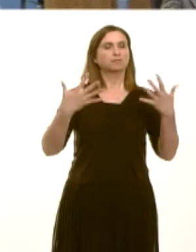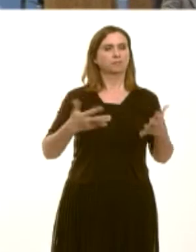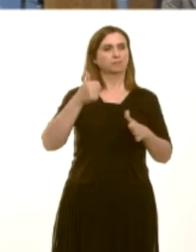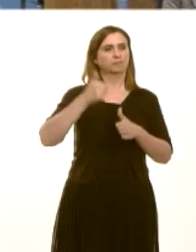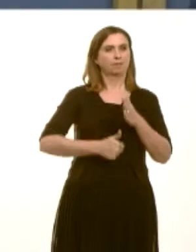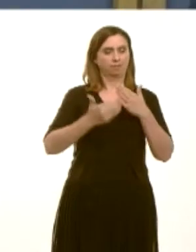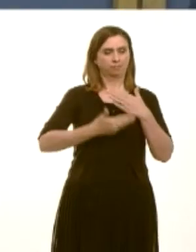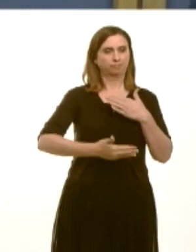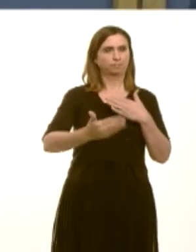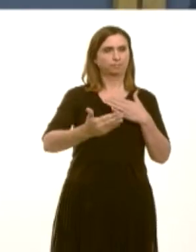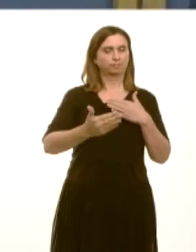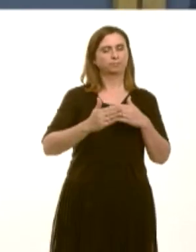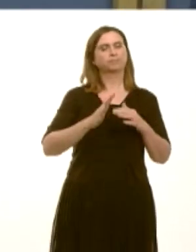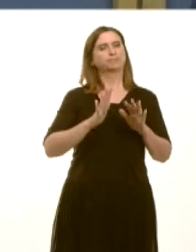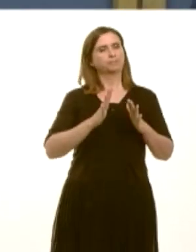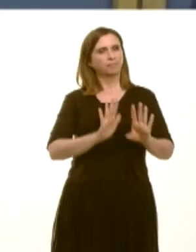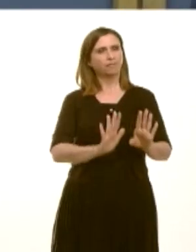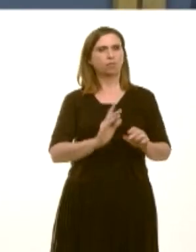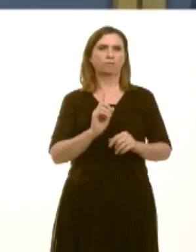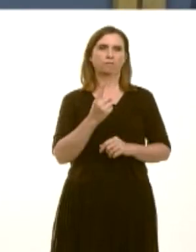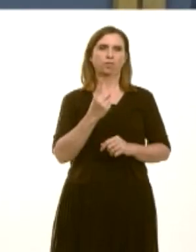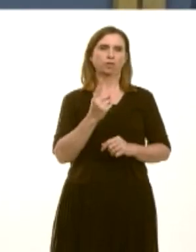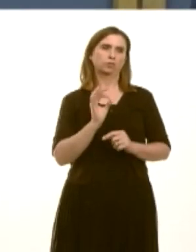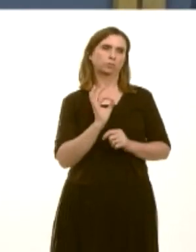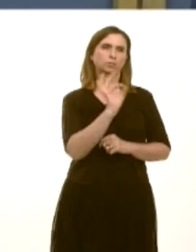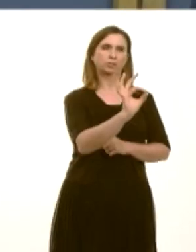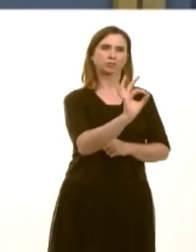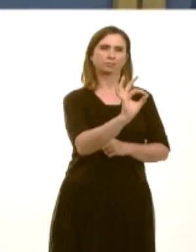session. Before I call the first question, Iím sure that all Members will wish to join